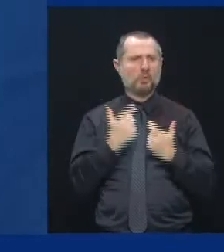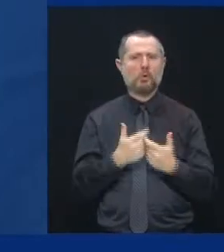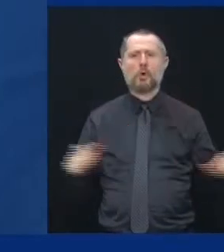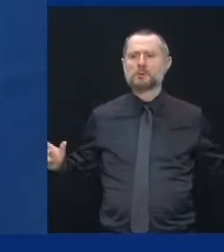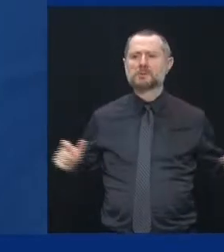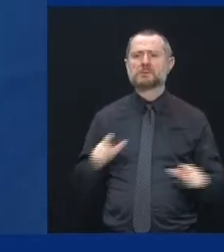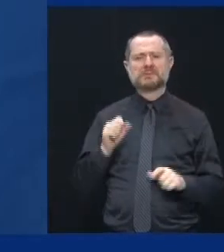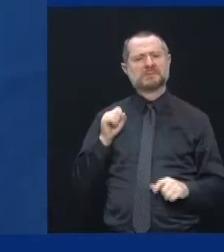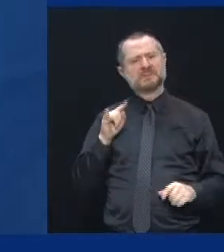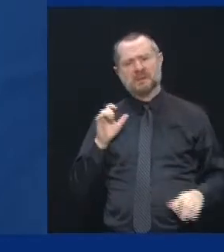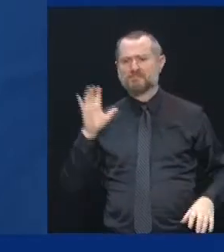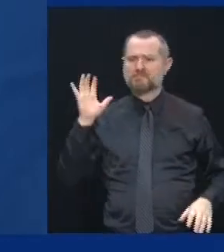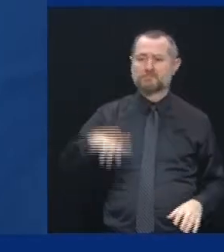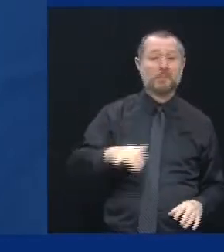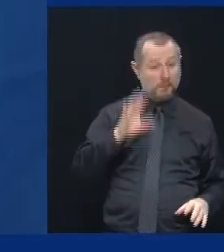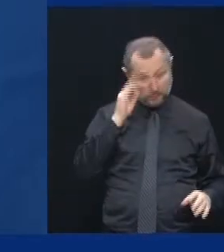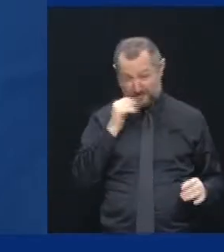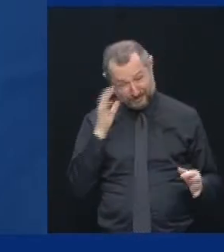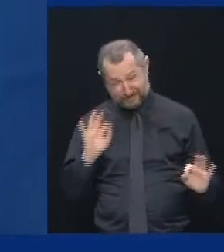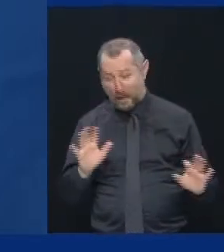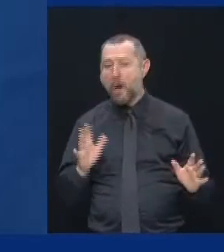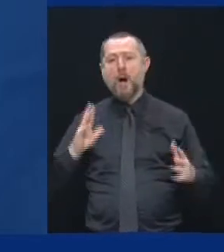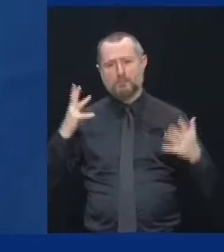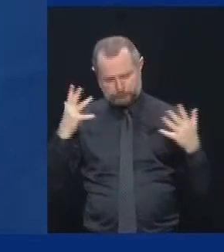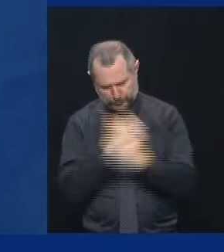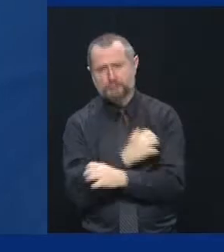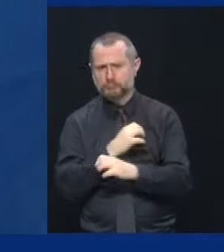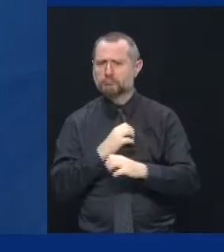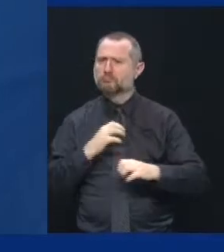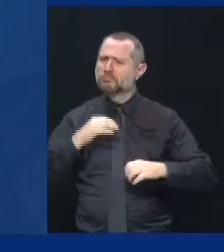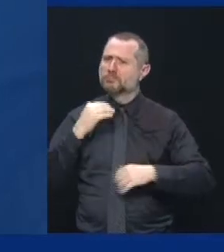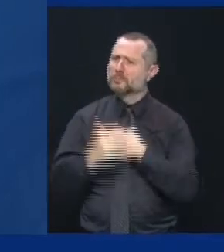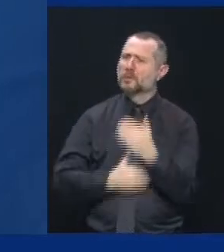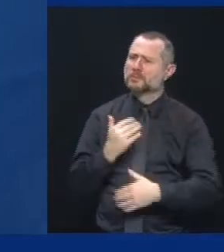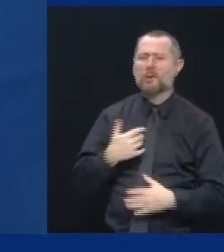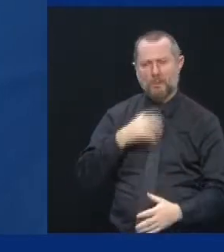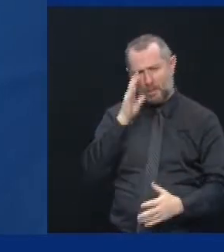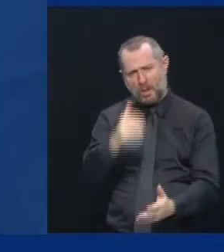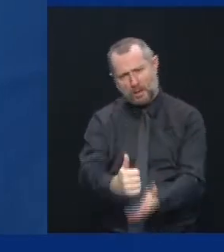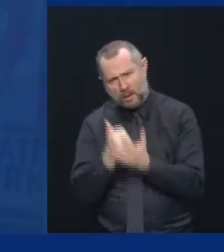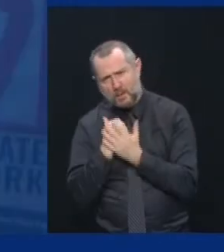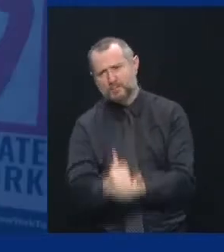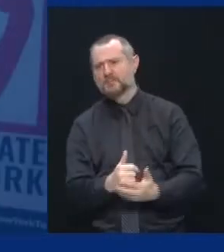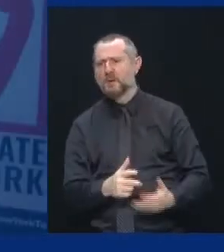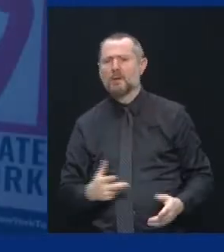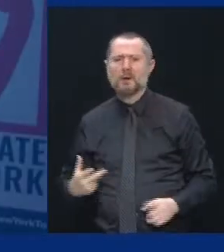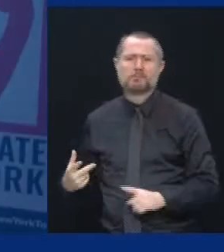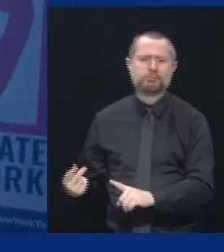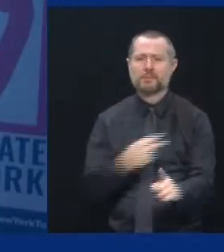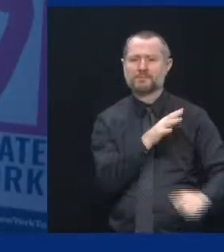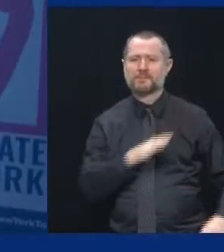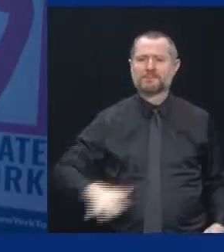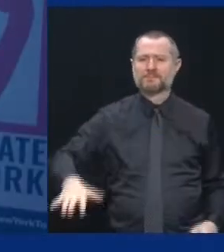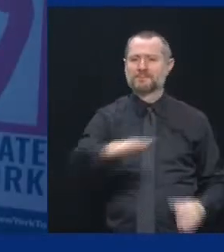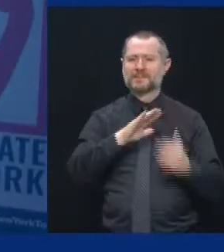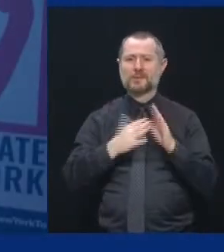AMONG OTHERS. SO IT WILL BE VERY LARGE SITES THAT COMPLICATE OPERATIONS BUT